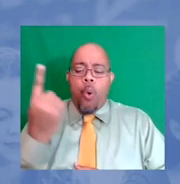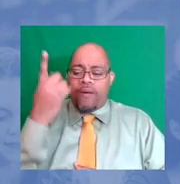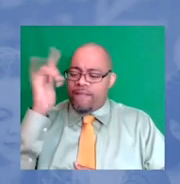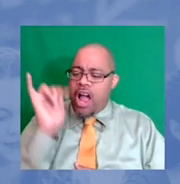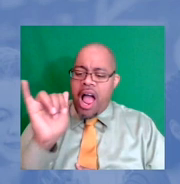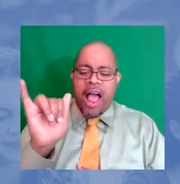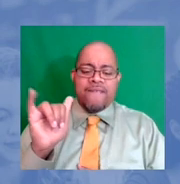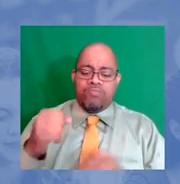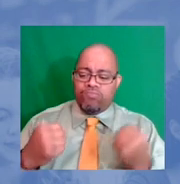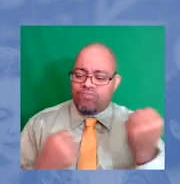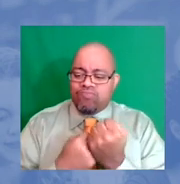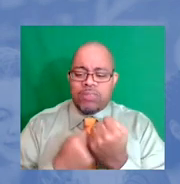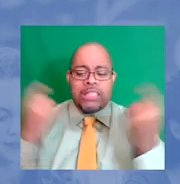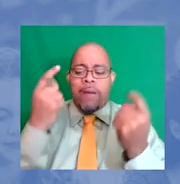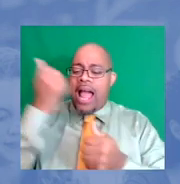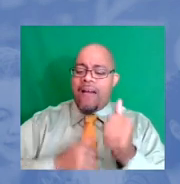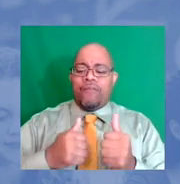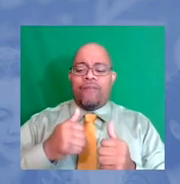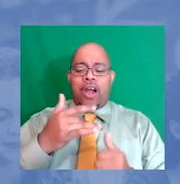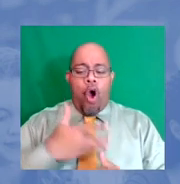SINGLE HEARTBEAT IN THE SCHOOL. >> BEAUTIFUL.